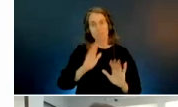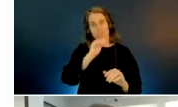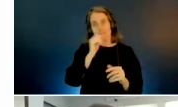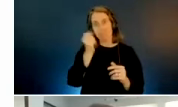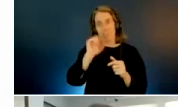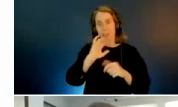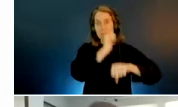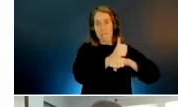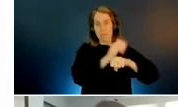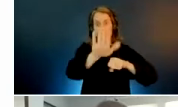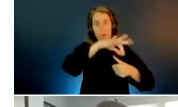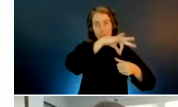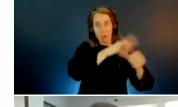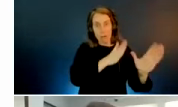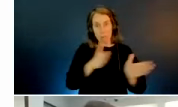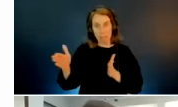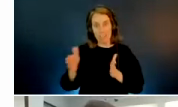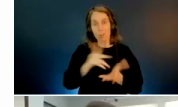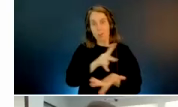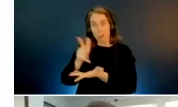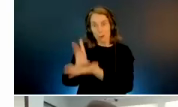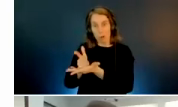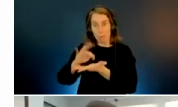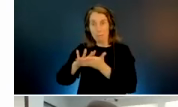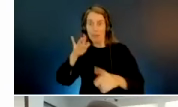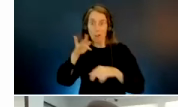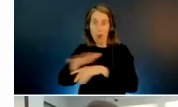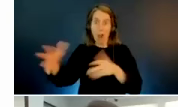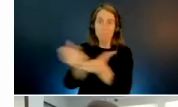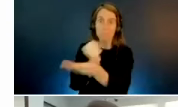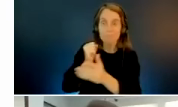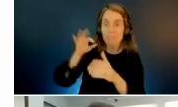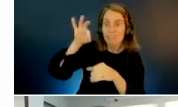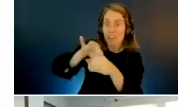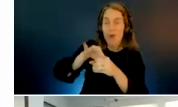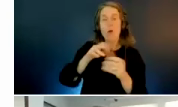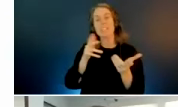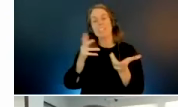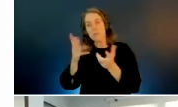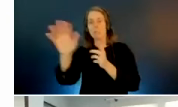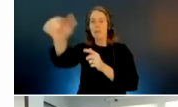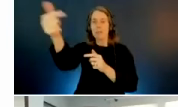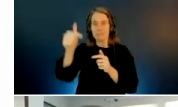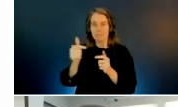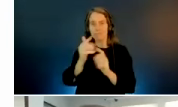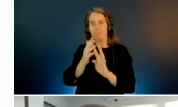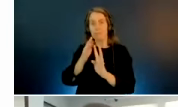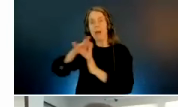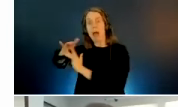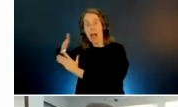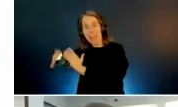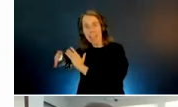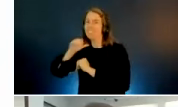taking advantage of curbside voting okay we can go to the next slide important dates for 2022 um